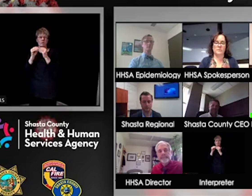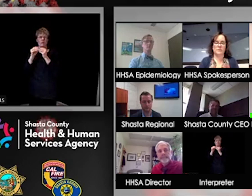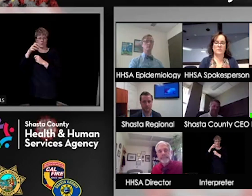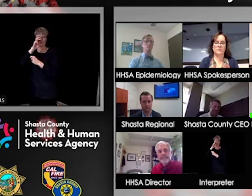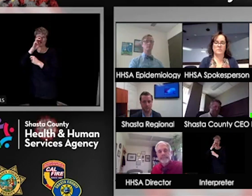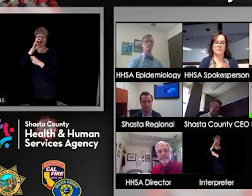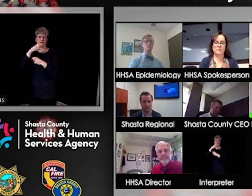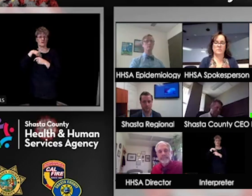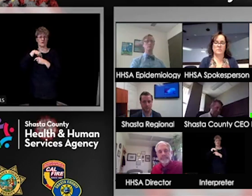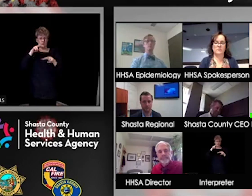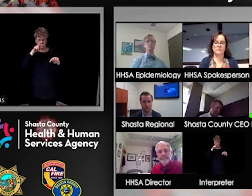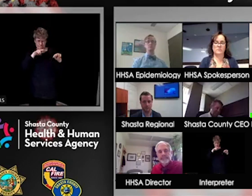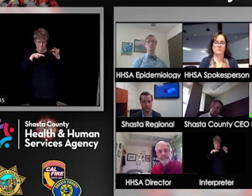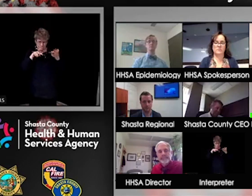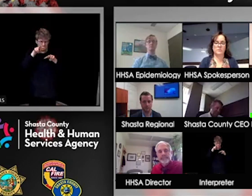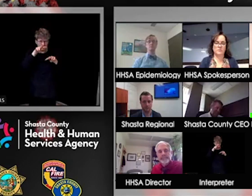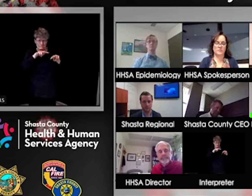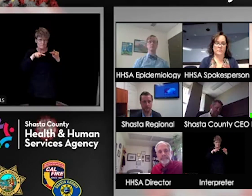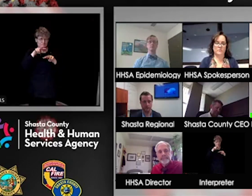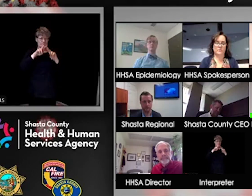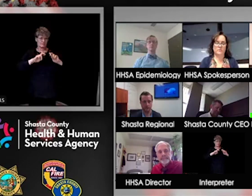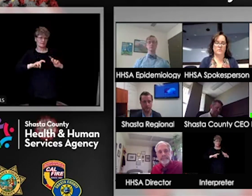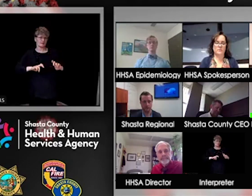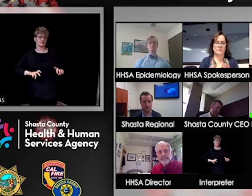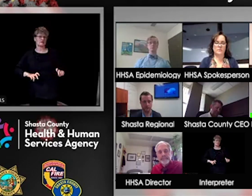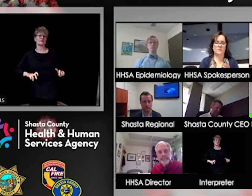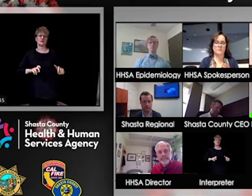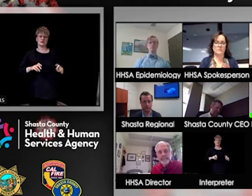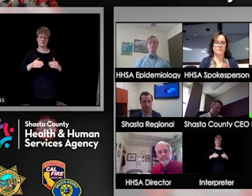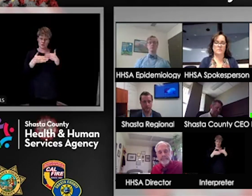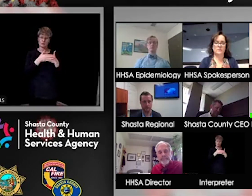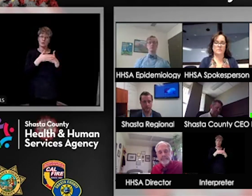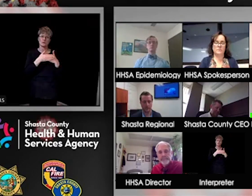differently in every community. We do know that there's likely going to be other surges